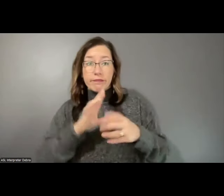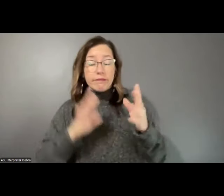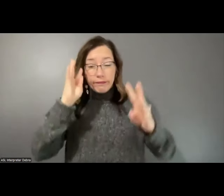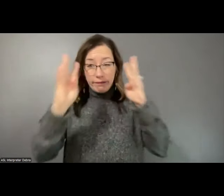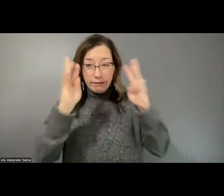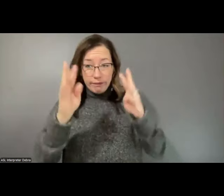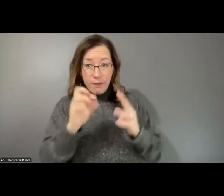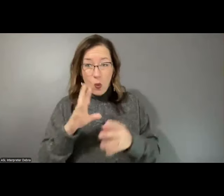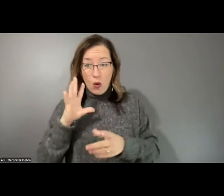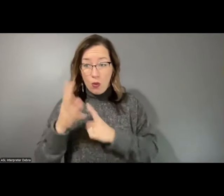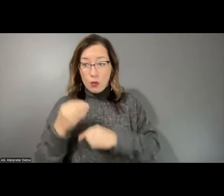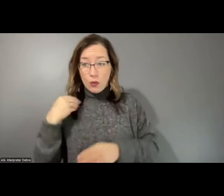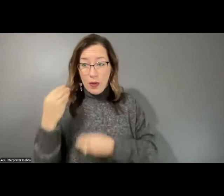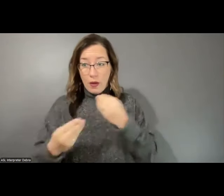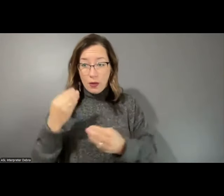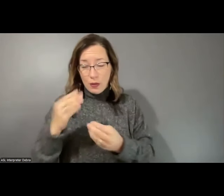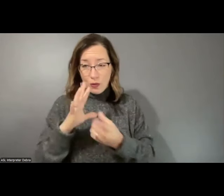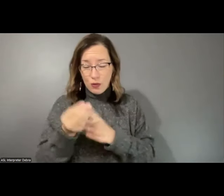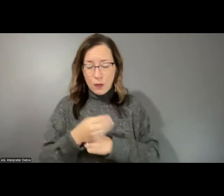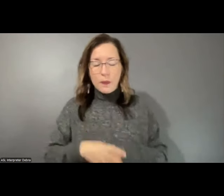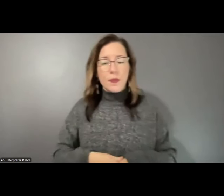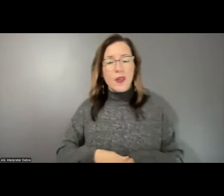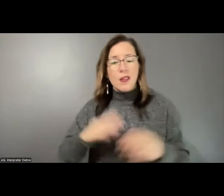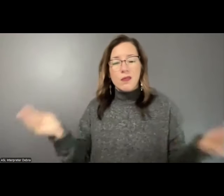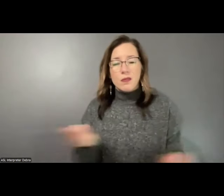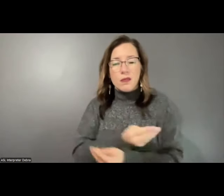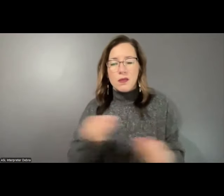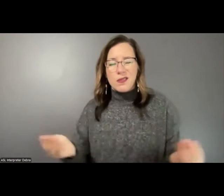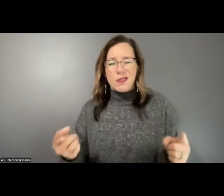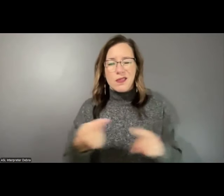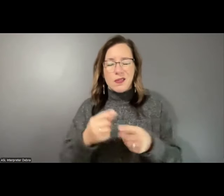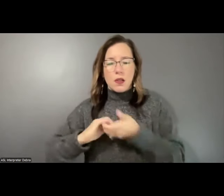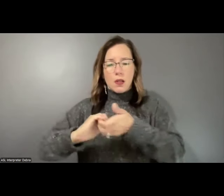cultural heritage. Facilitate cross-sector collaborations that center the arts at the